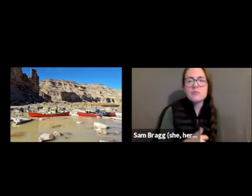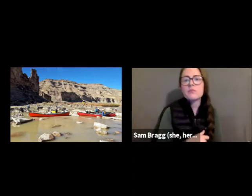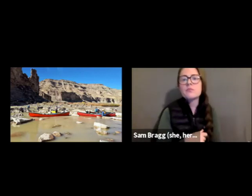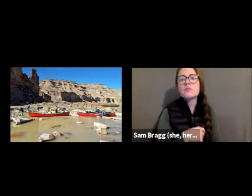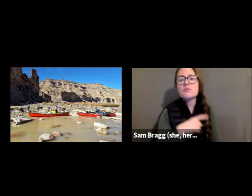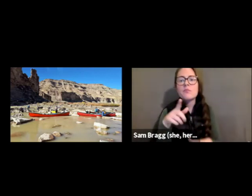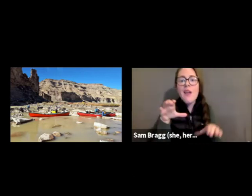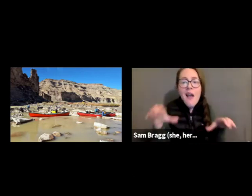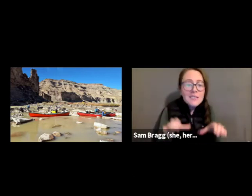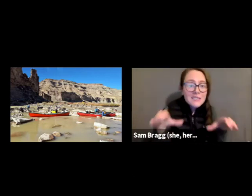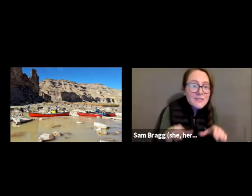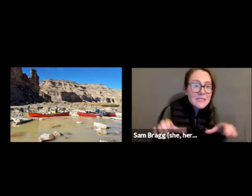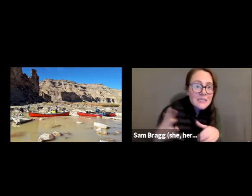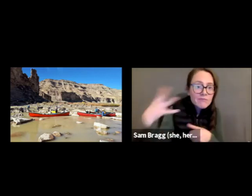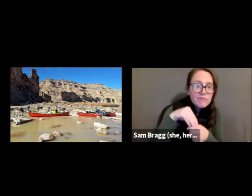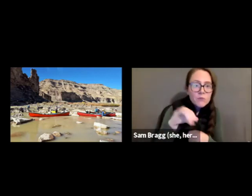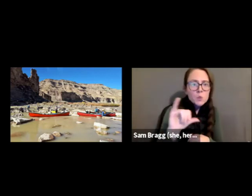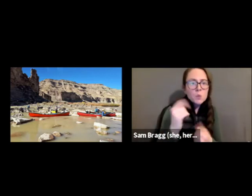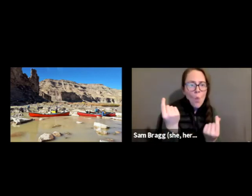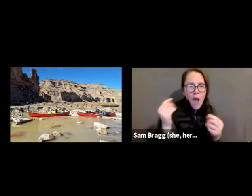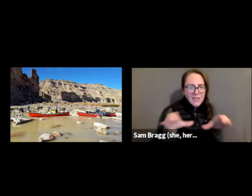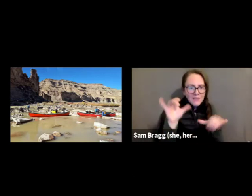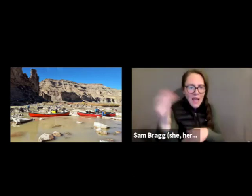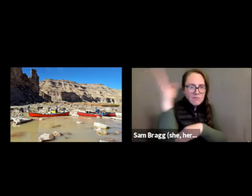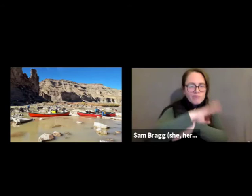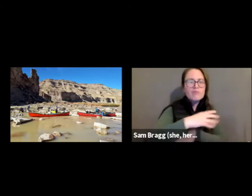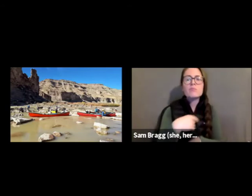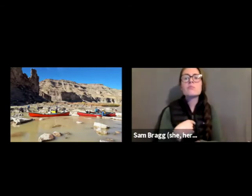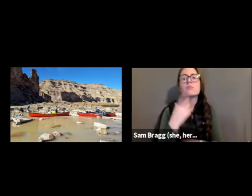going to go, that was all my responsibility. The activities and how to include everyone and